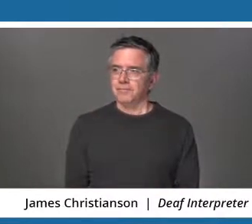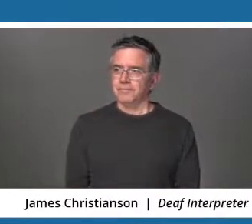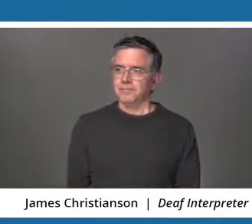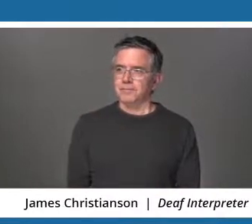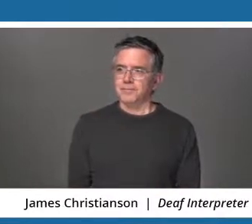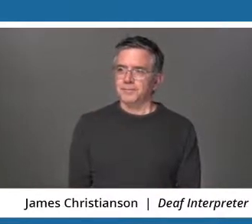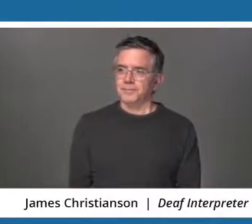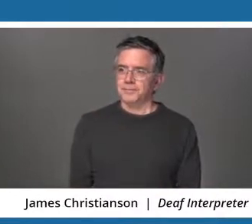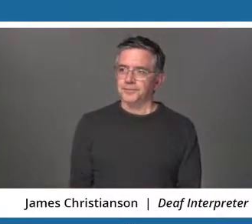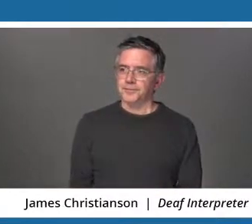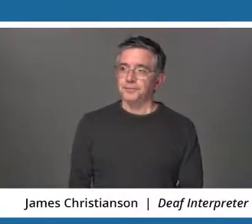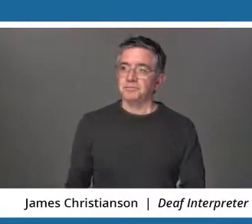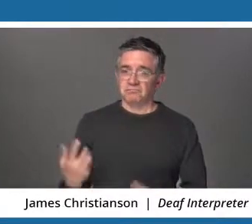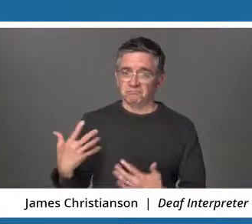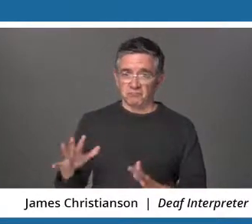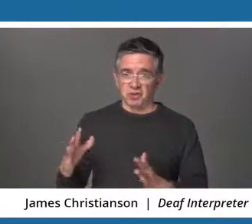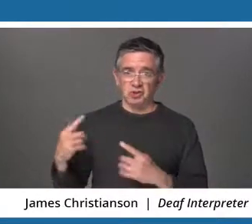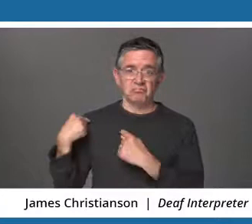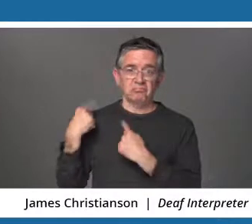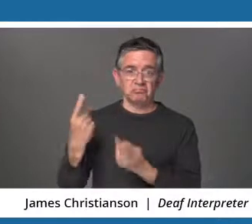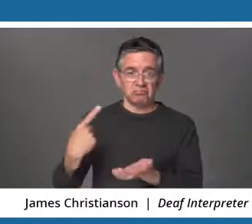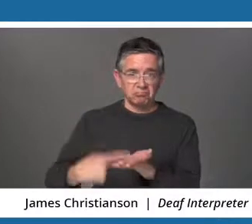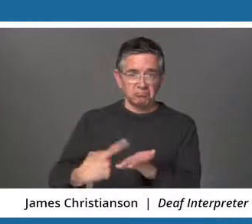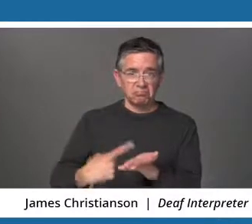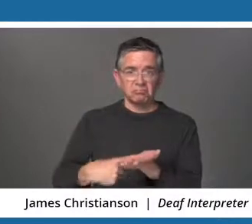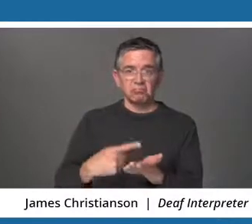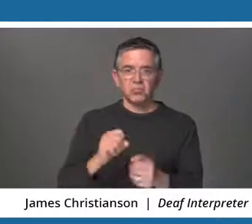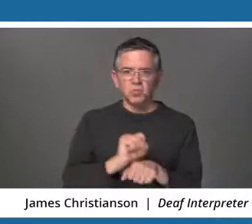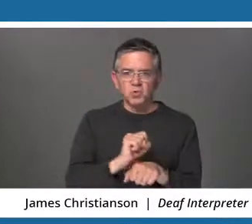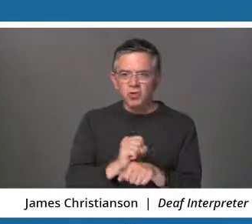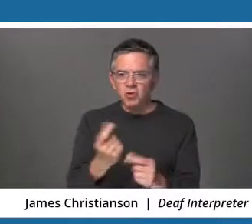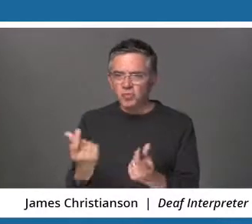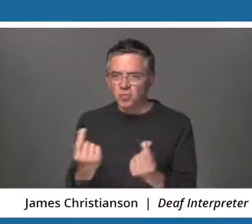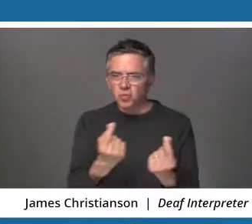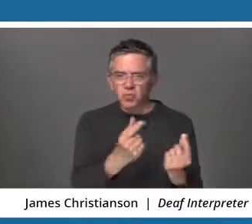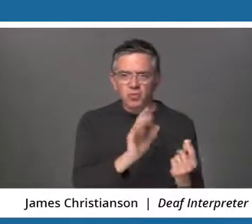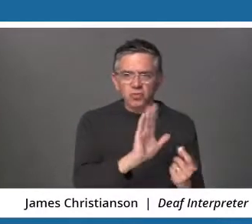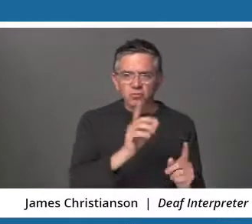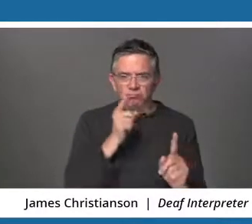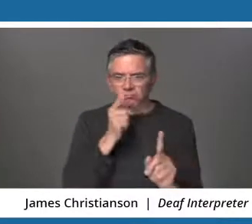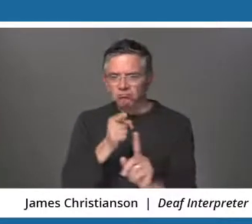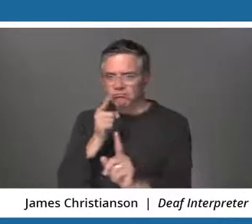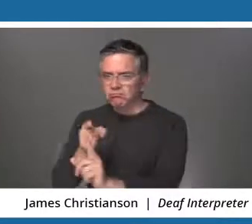but what could the average person do, or what could people in our community do